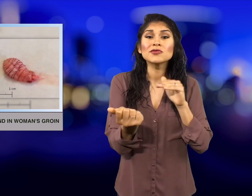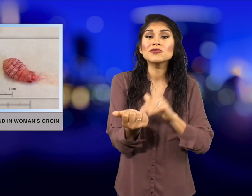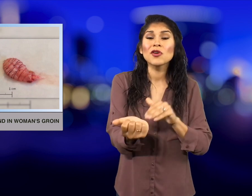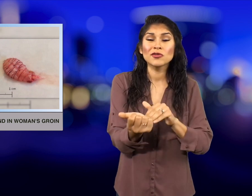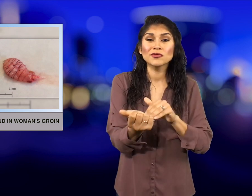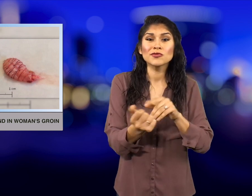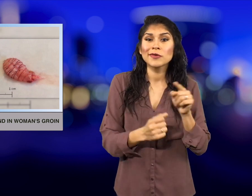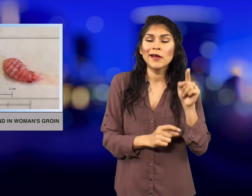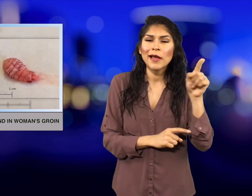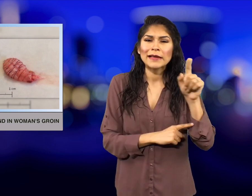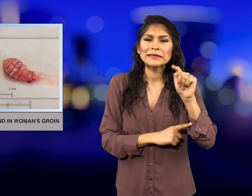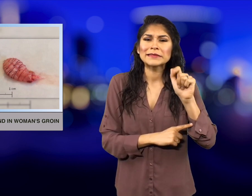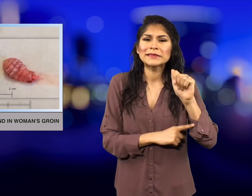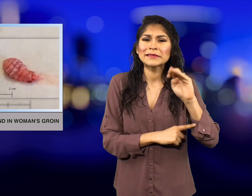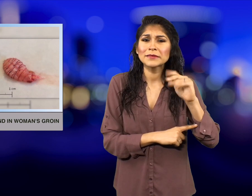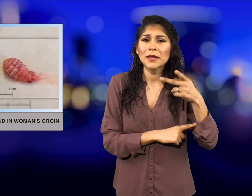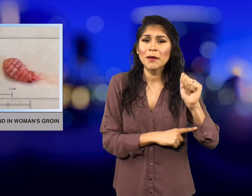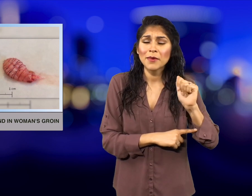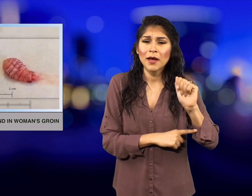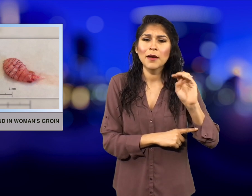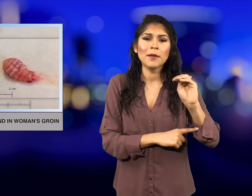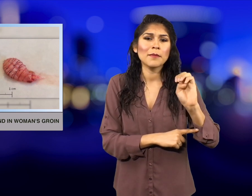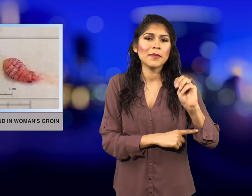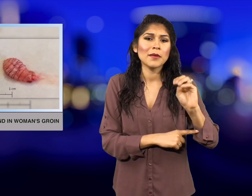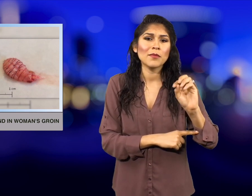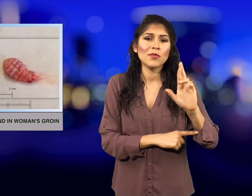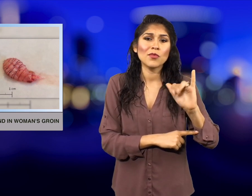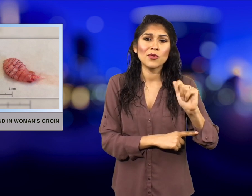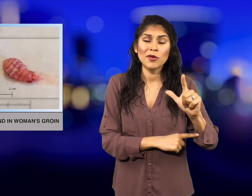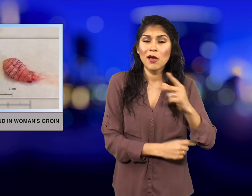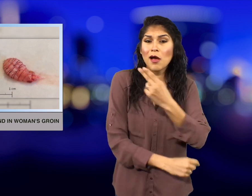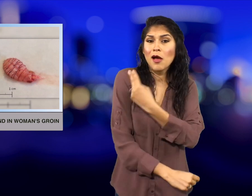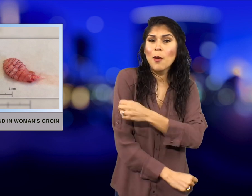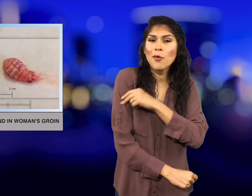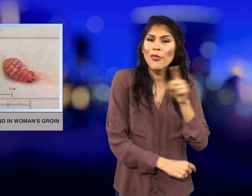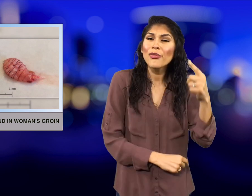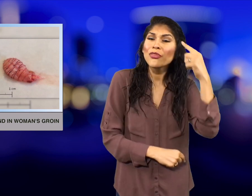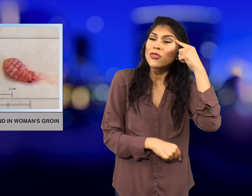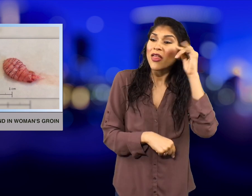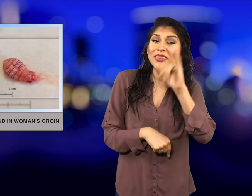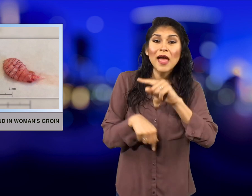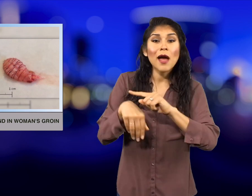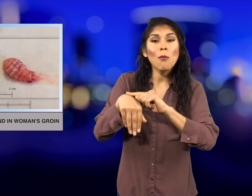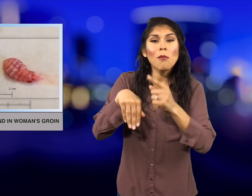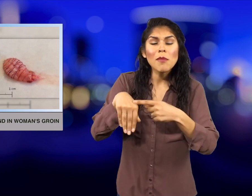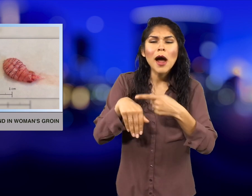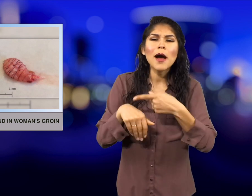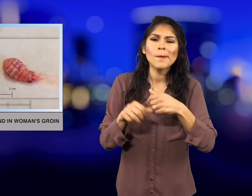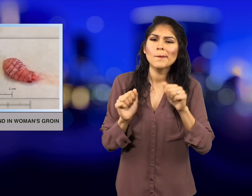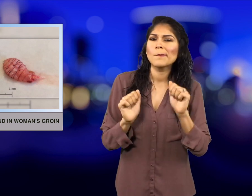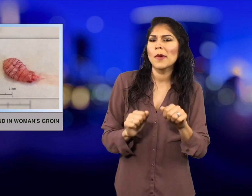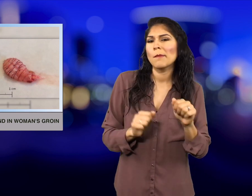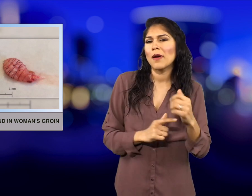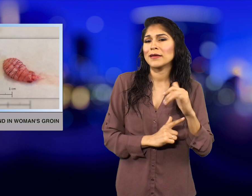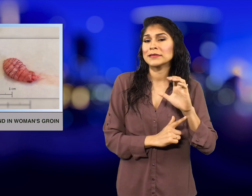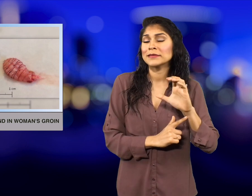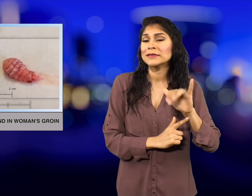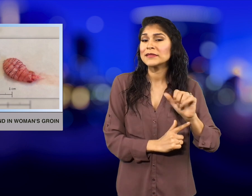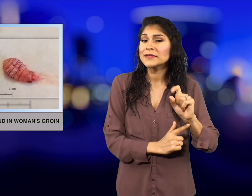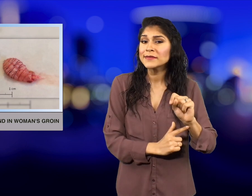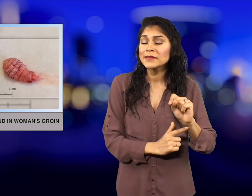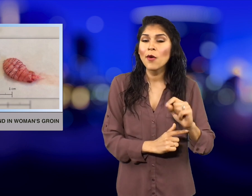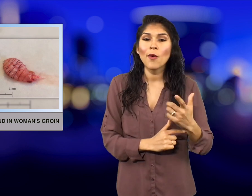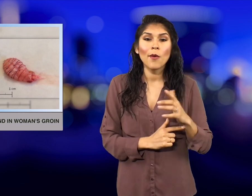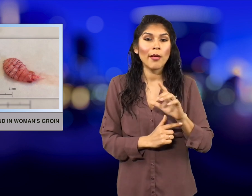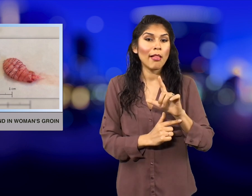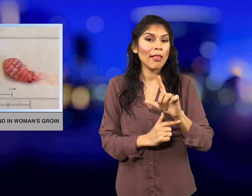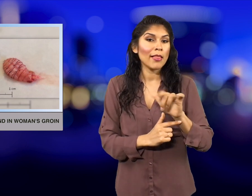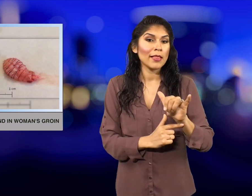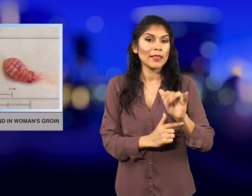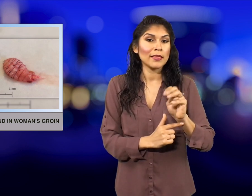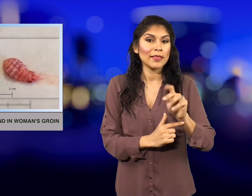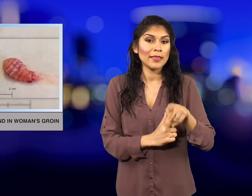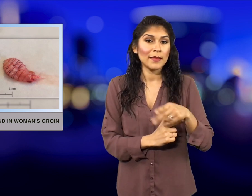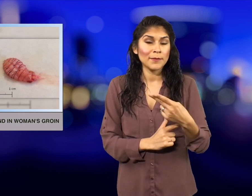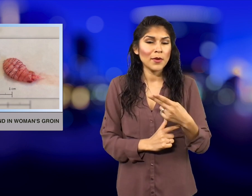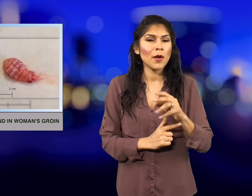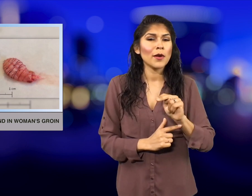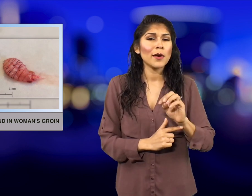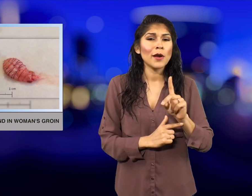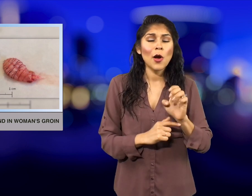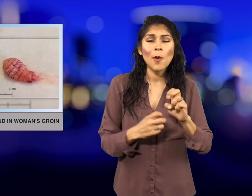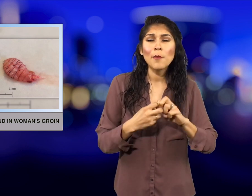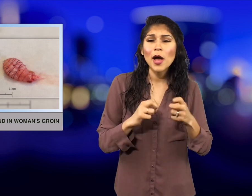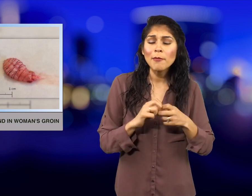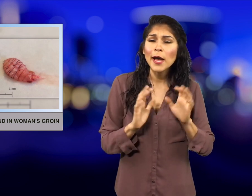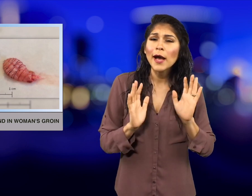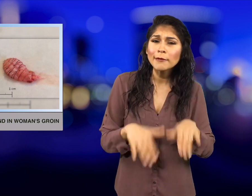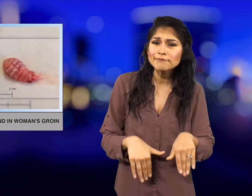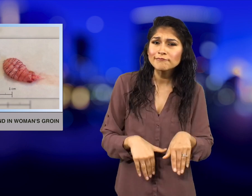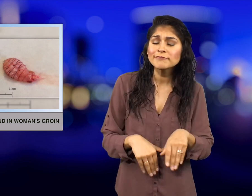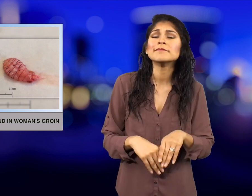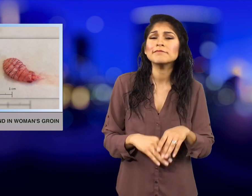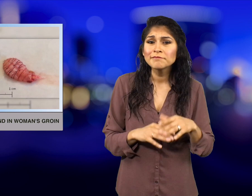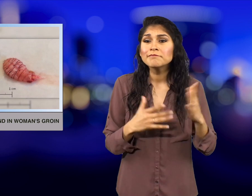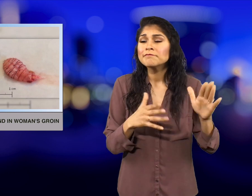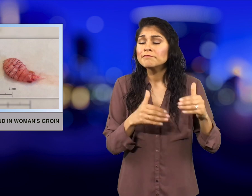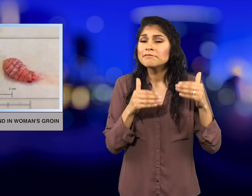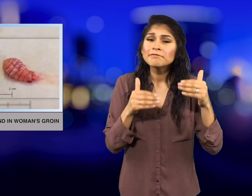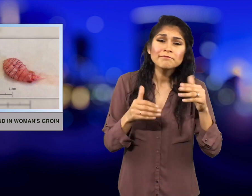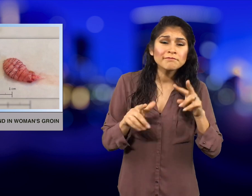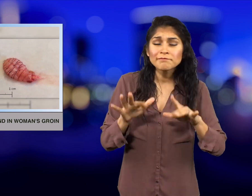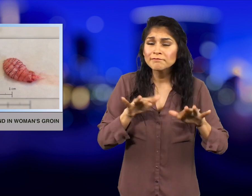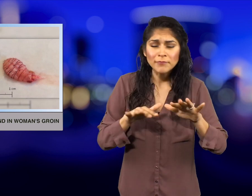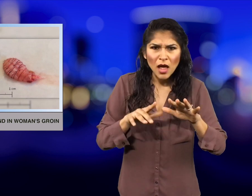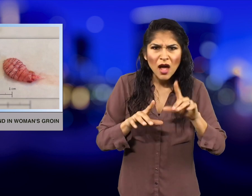Doctors at Tampa's Memorial Hospital thought the lesion could be a cyst or a lymph node problem.